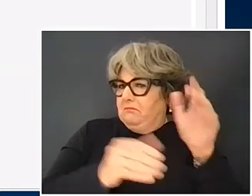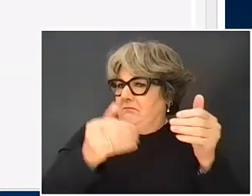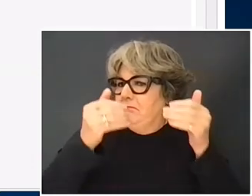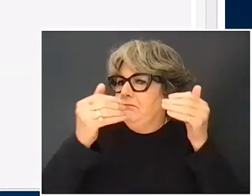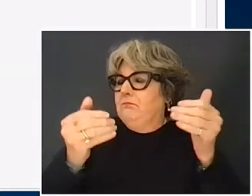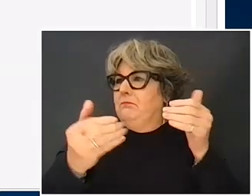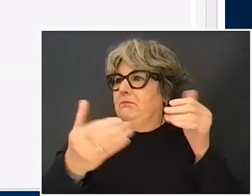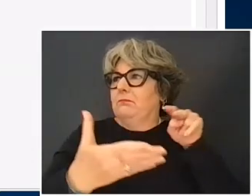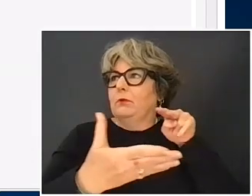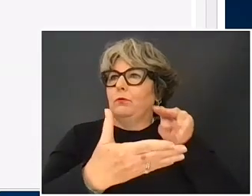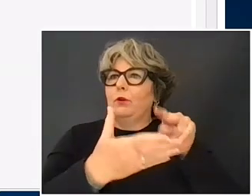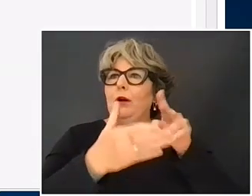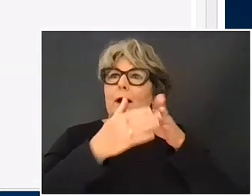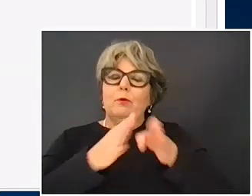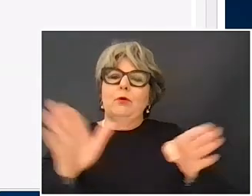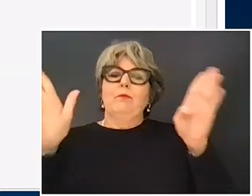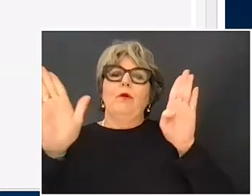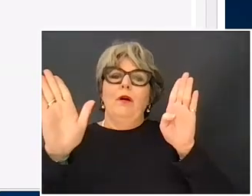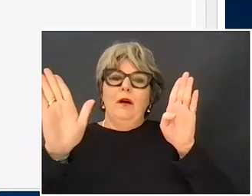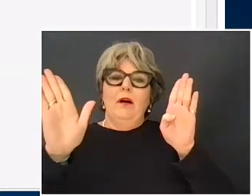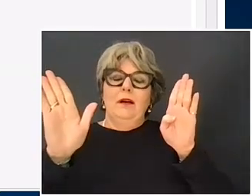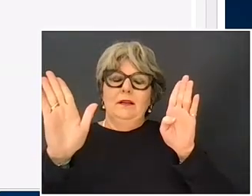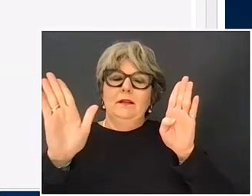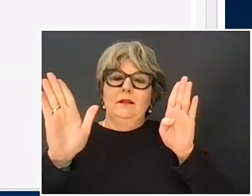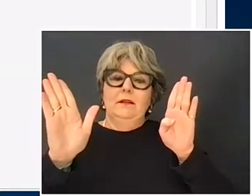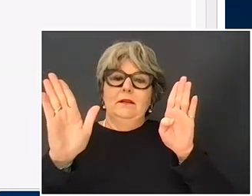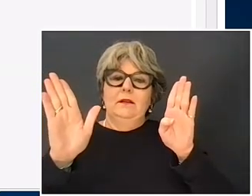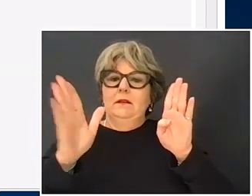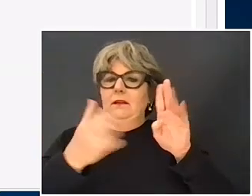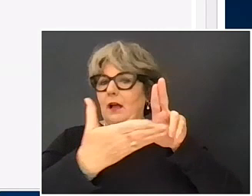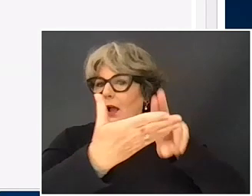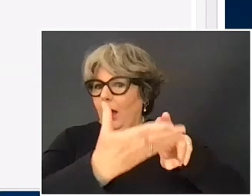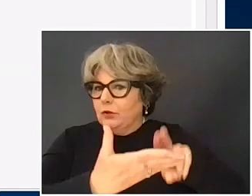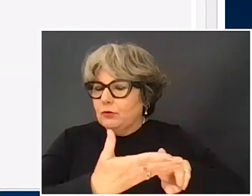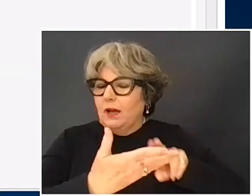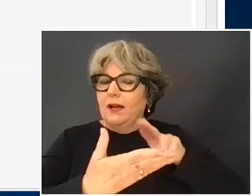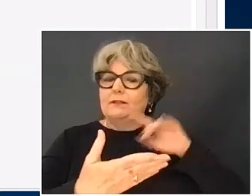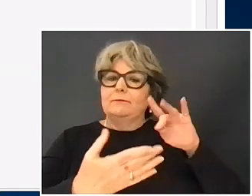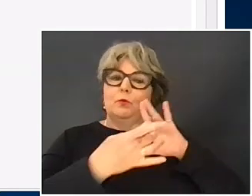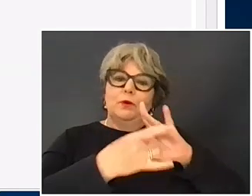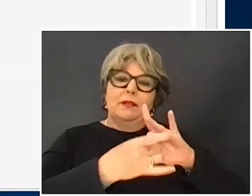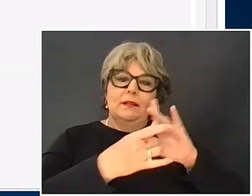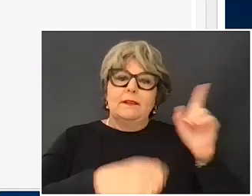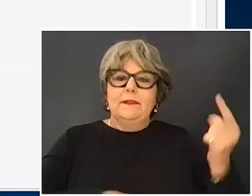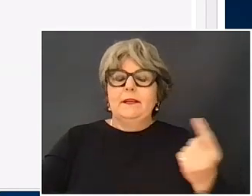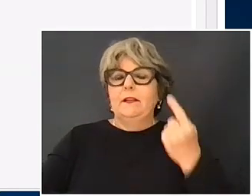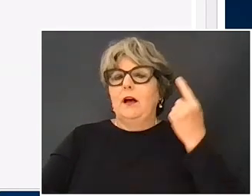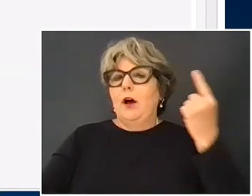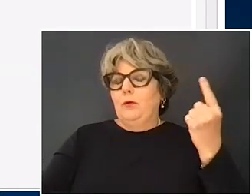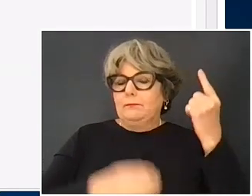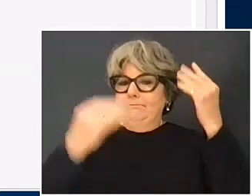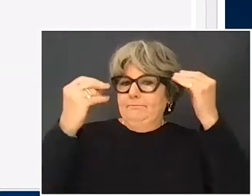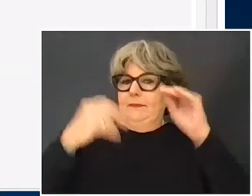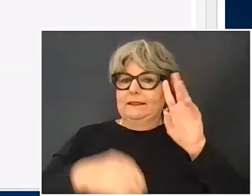broader set of contracts and relationships than only those contemplated in 668.5.